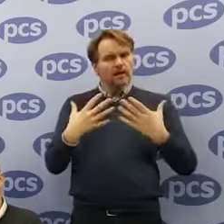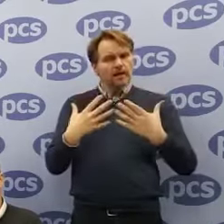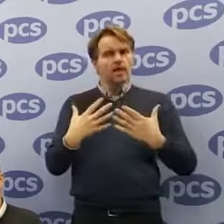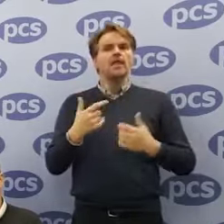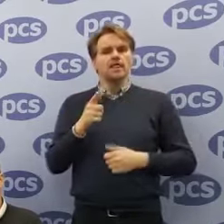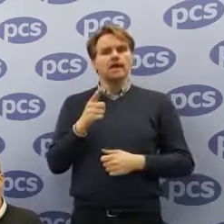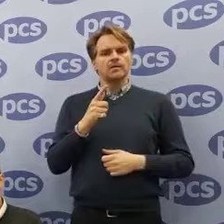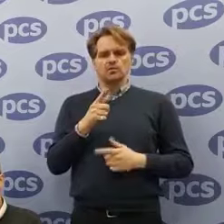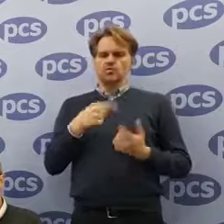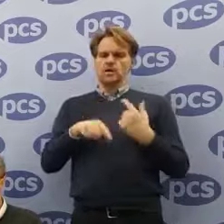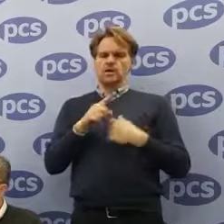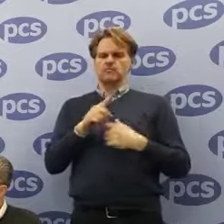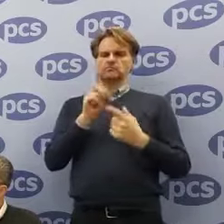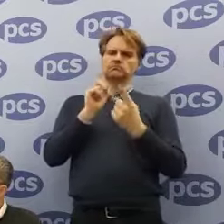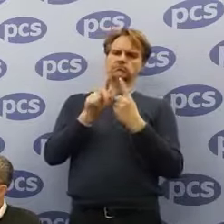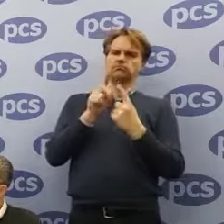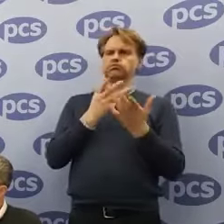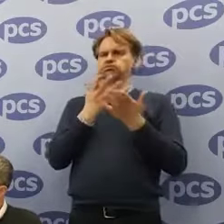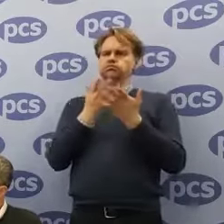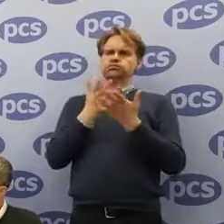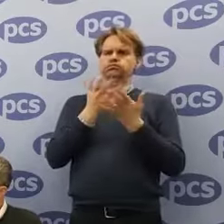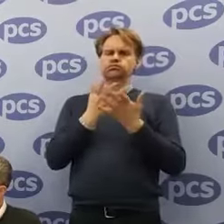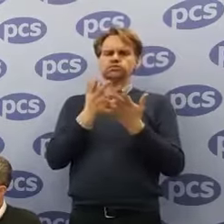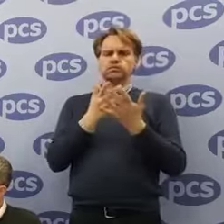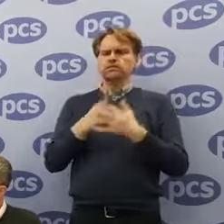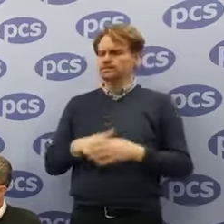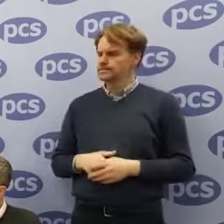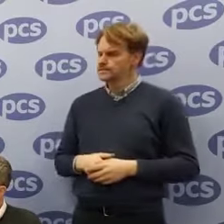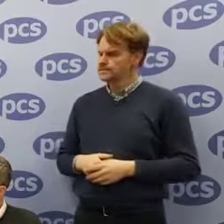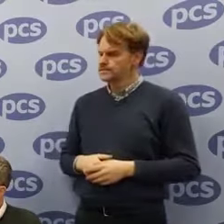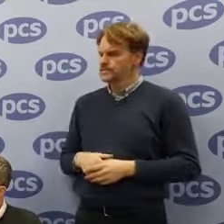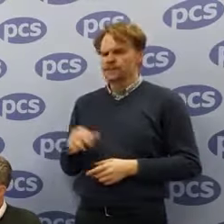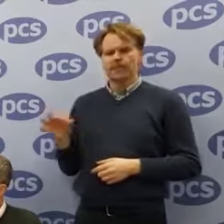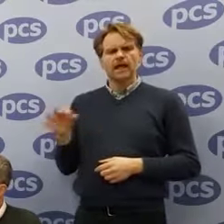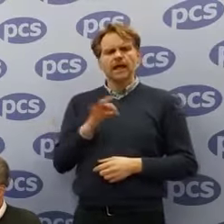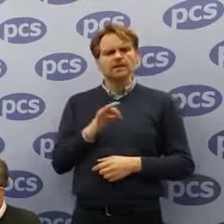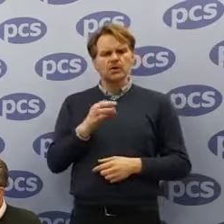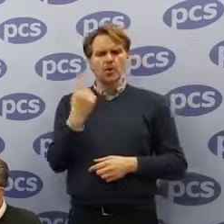absolutely right. Can you elaborate a bit on when you say who's in the ballot, what